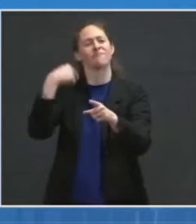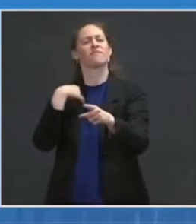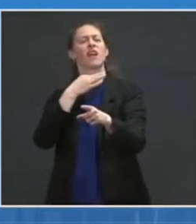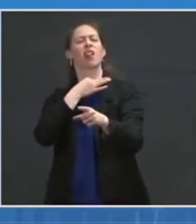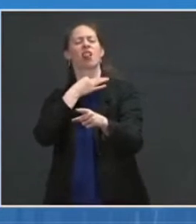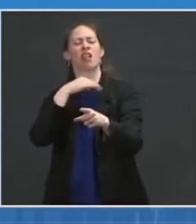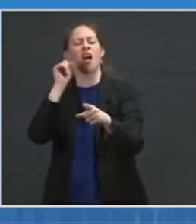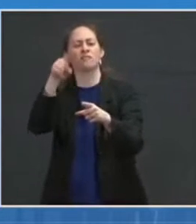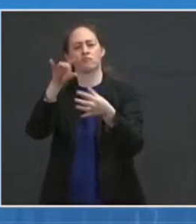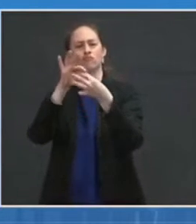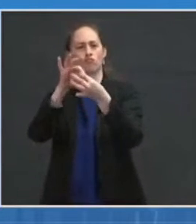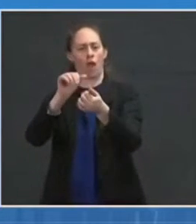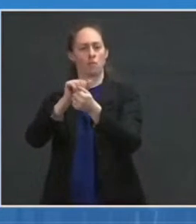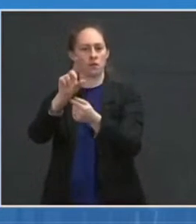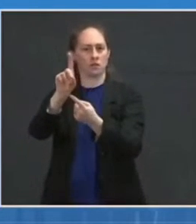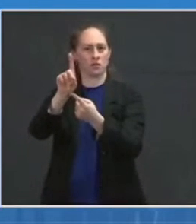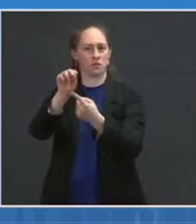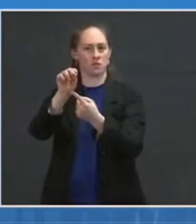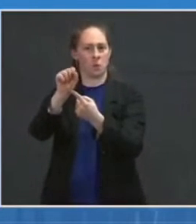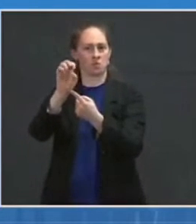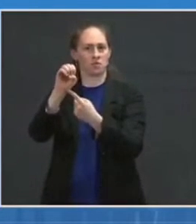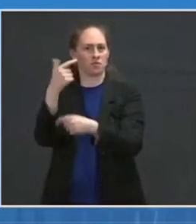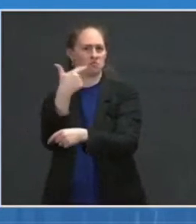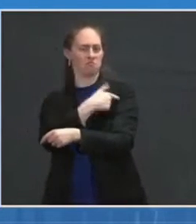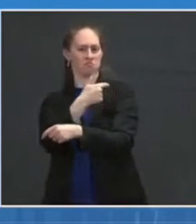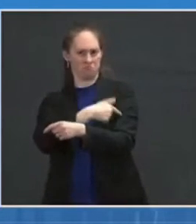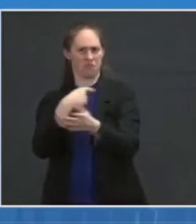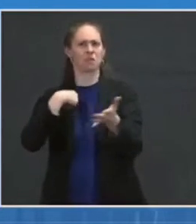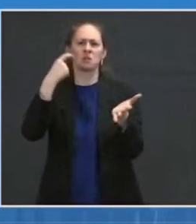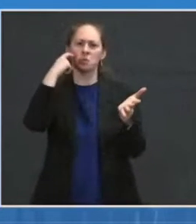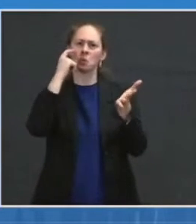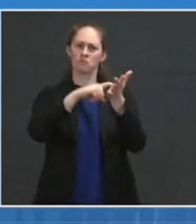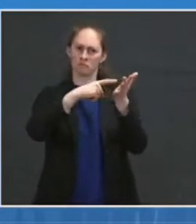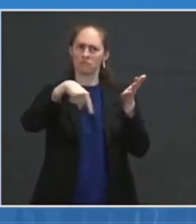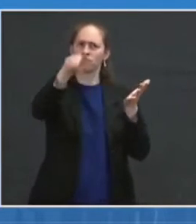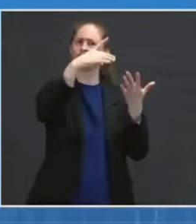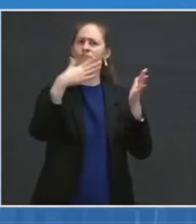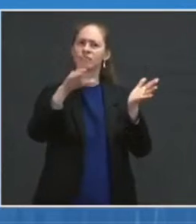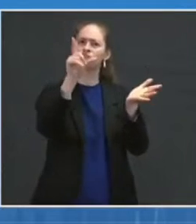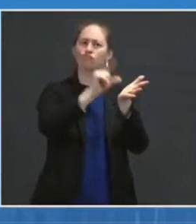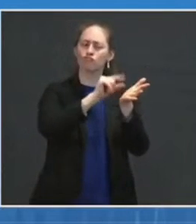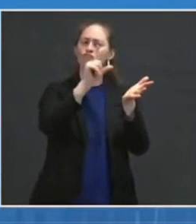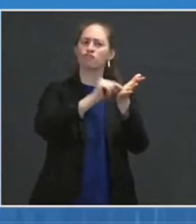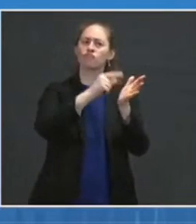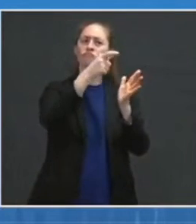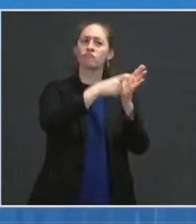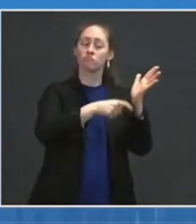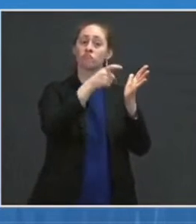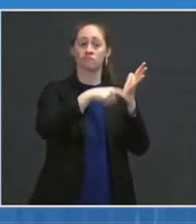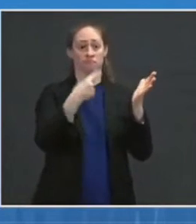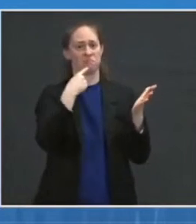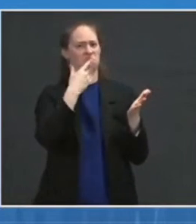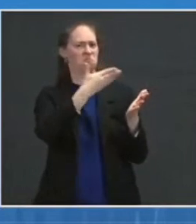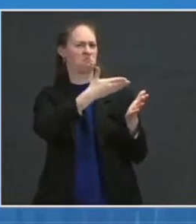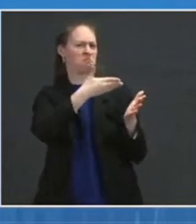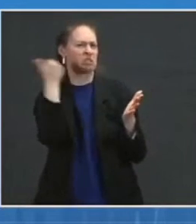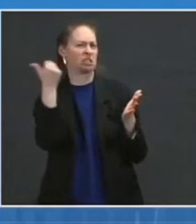Reporter: HI. I HAVE A QUESTION ABOUT DOSING.